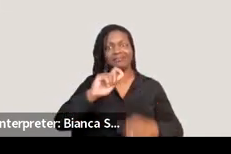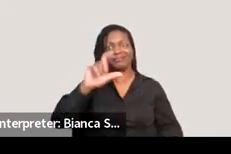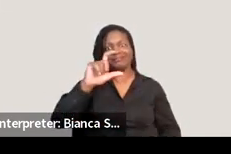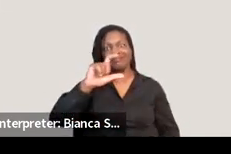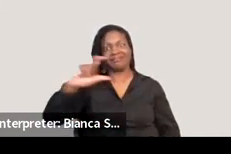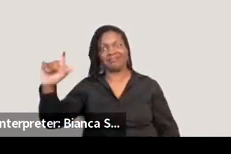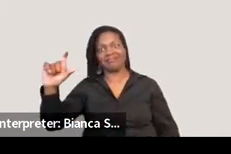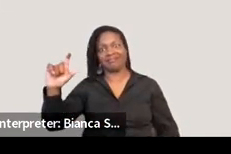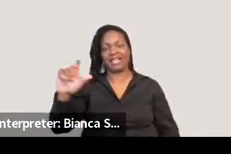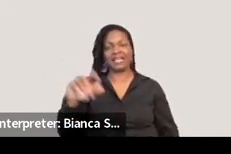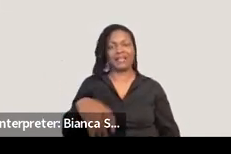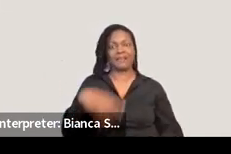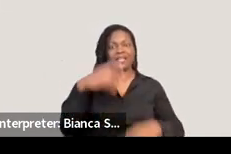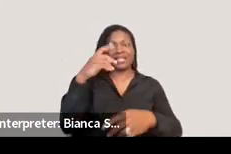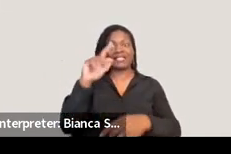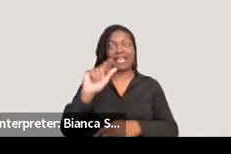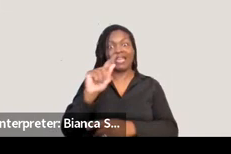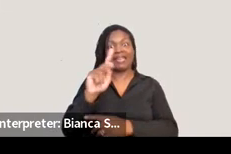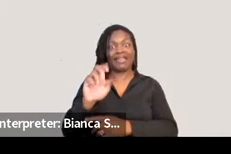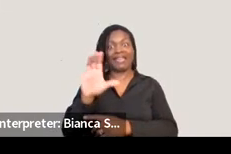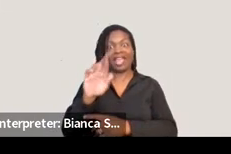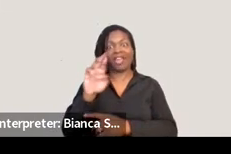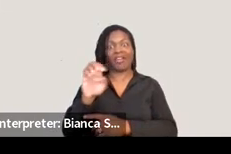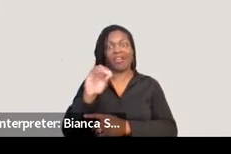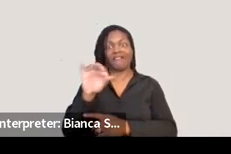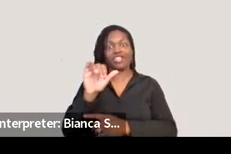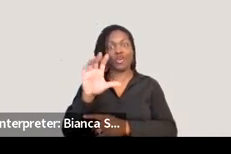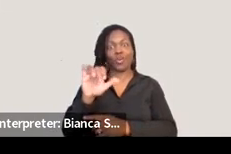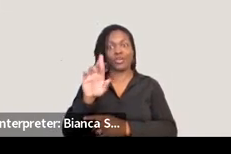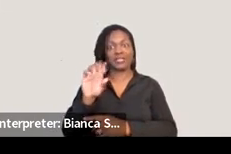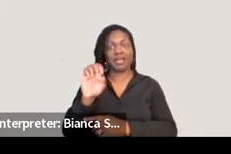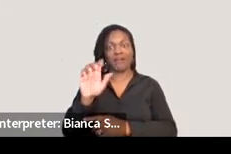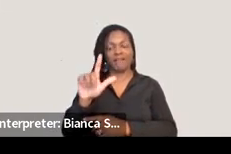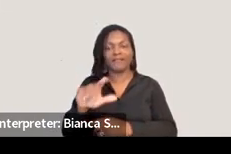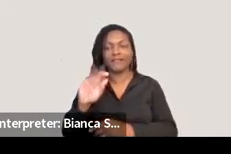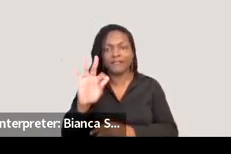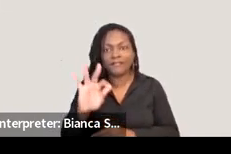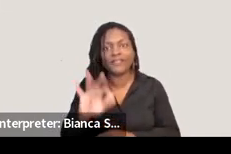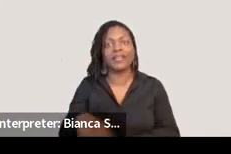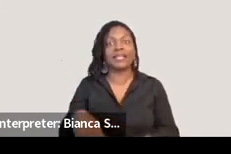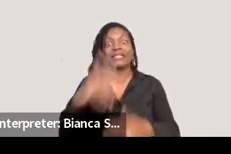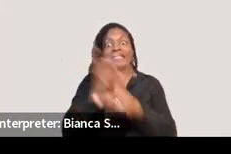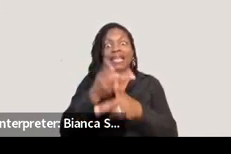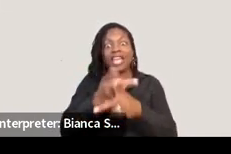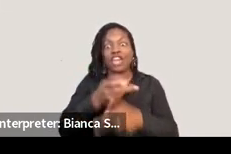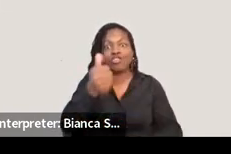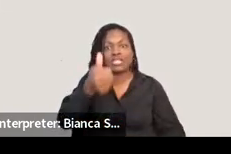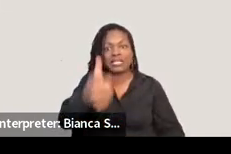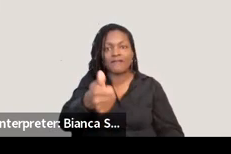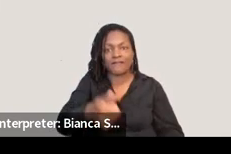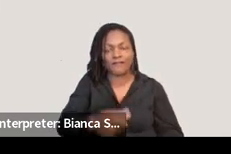So make sure that you're putting yourself. First and third situations as well so that you are better able to help your child.